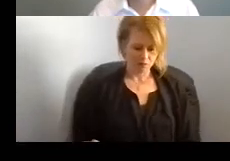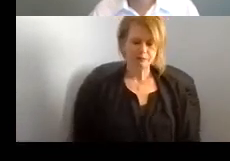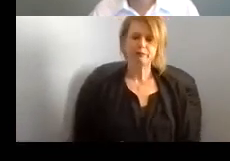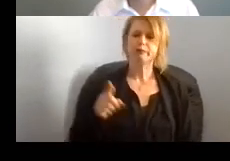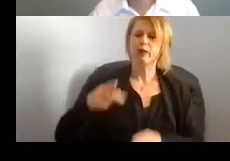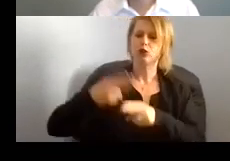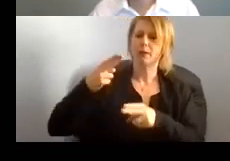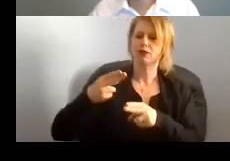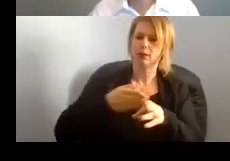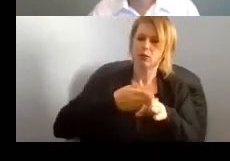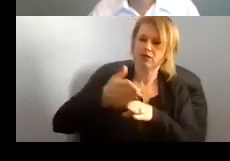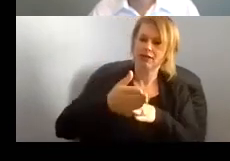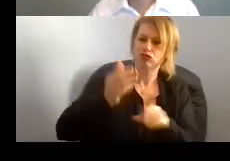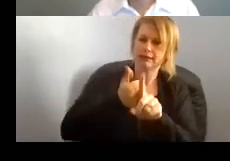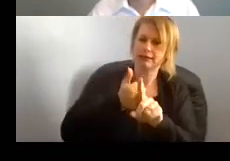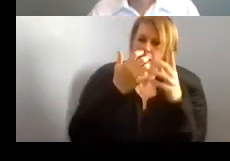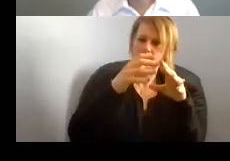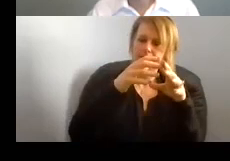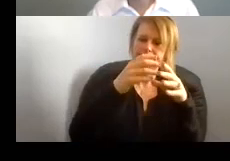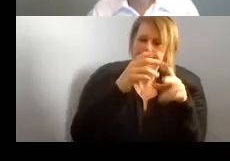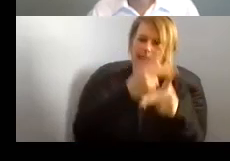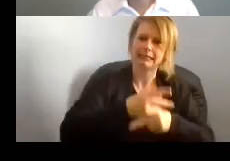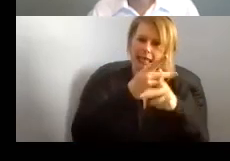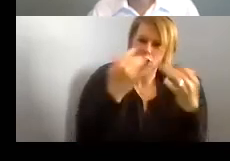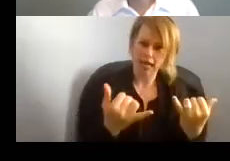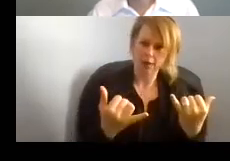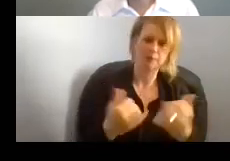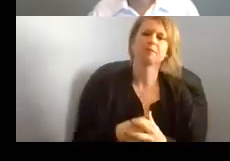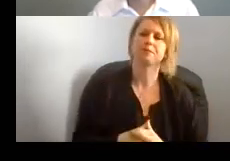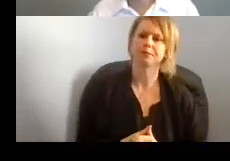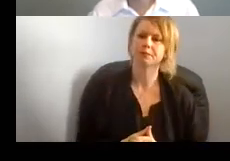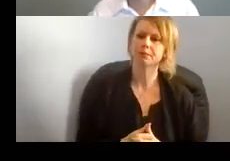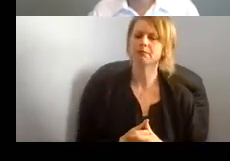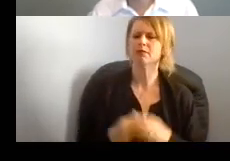How do suggest self-care ideas to staff during the summer months?